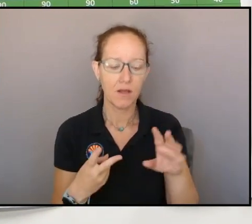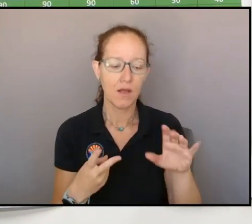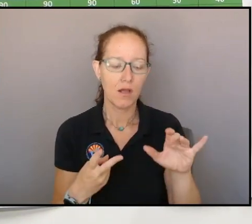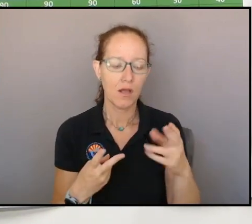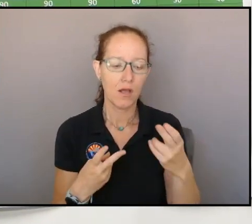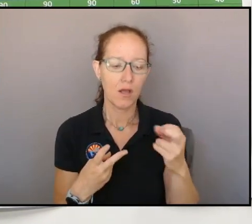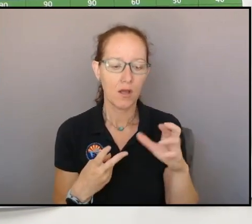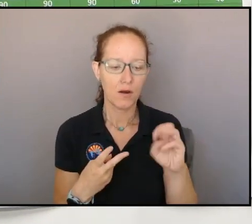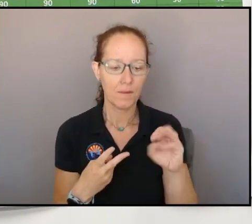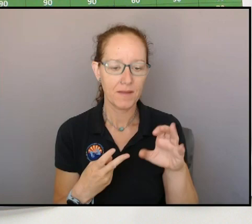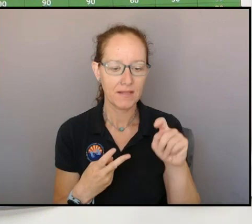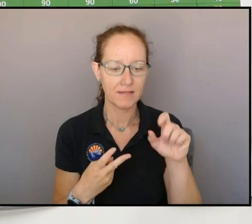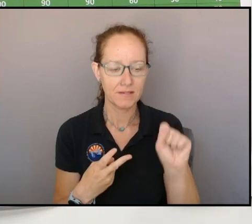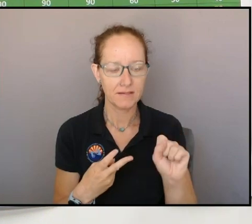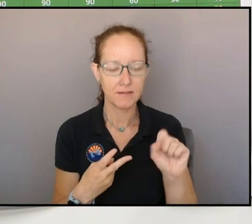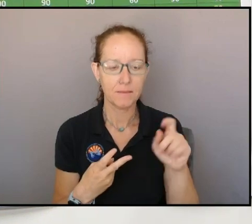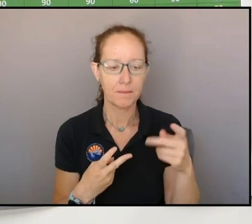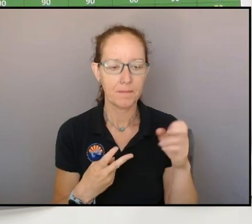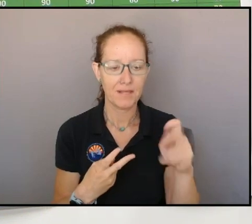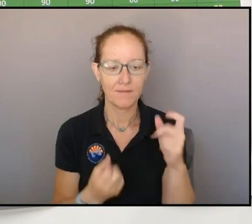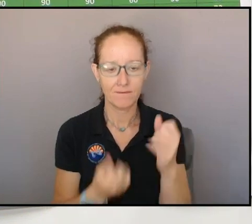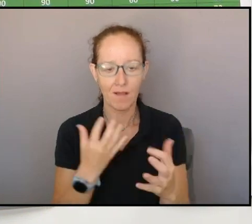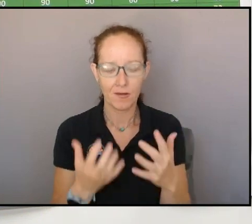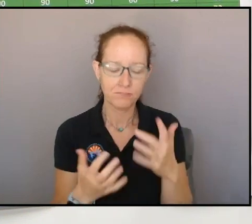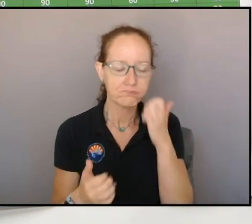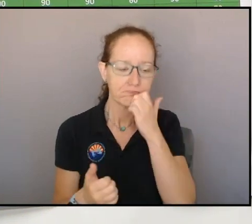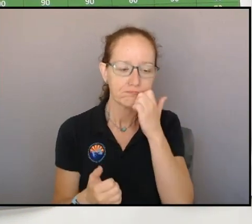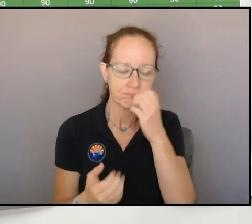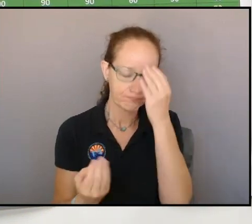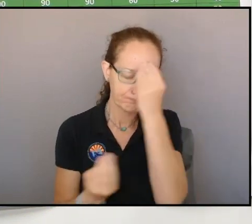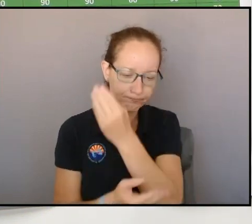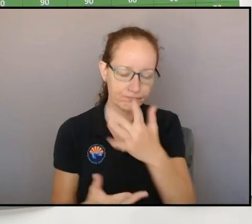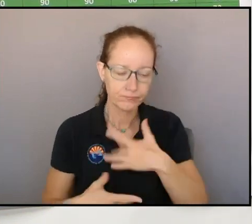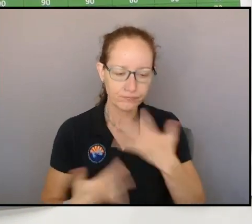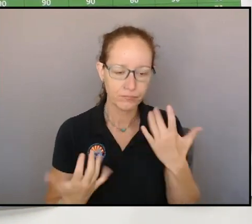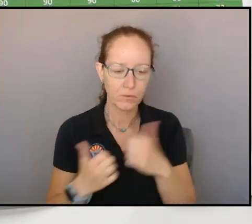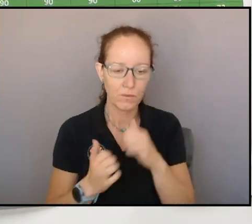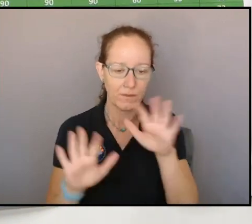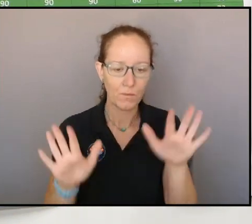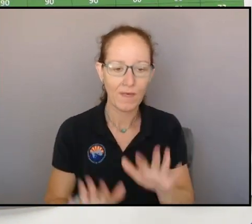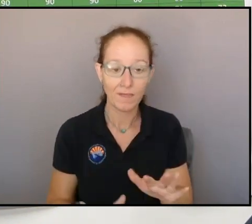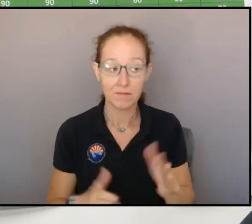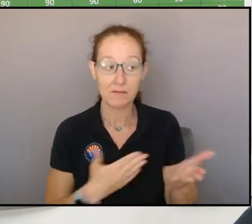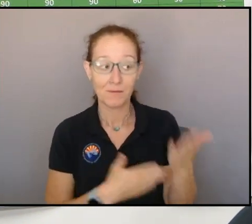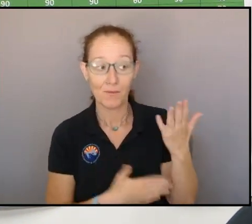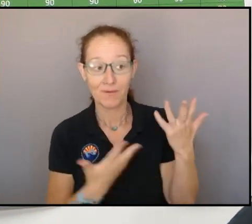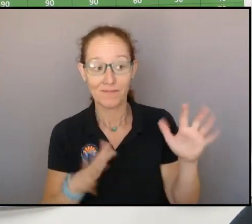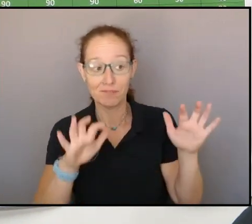morning. We're expecting a whole lot more rain coming over the next three or four days. So, need everyone to be